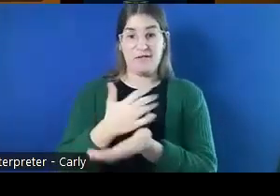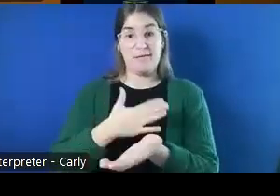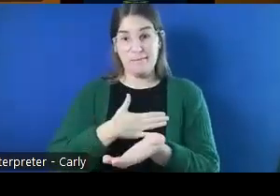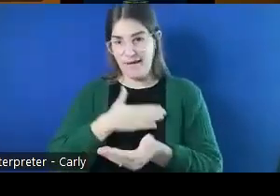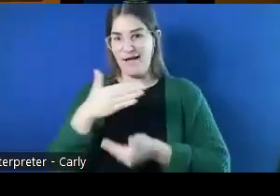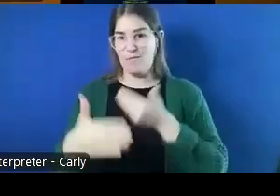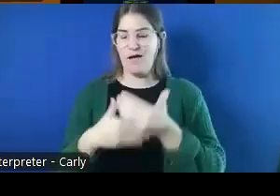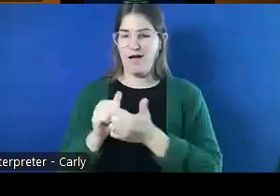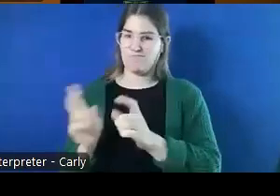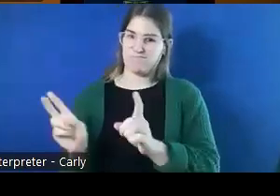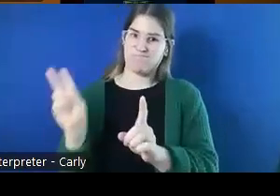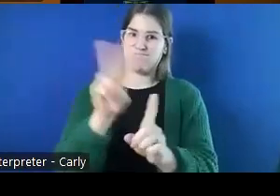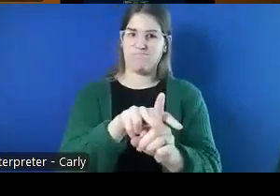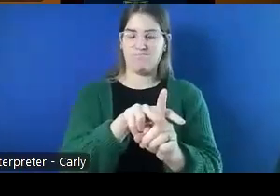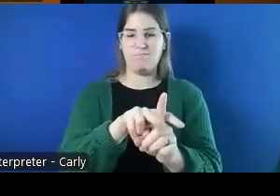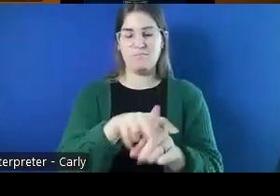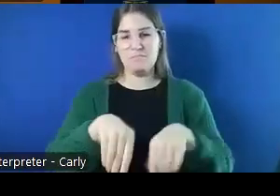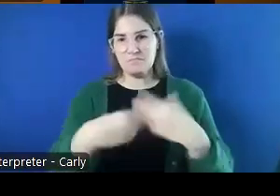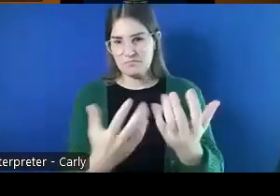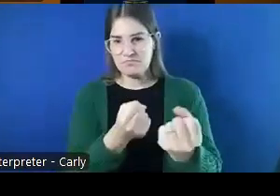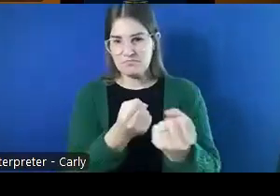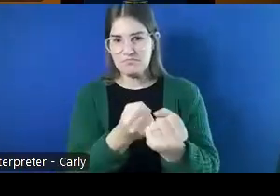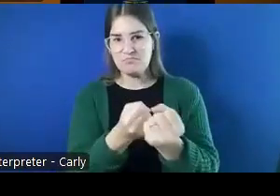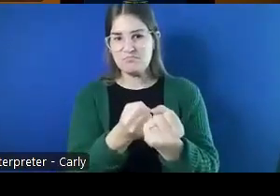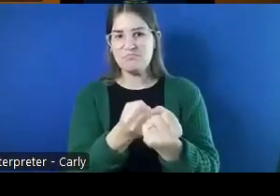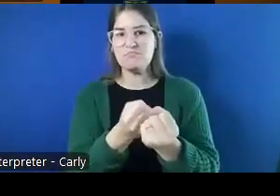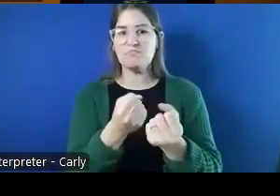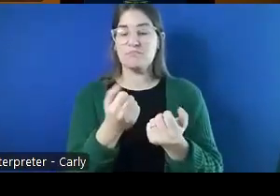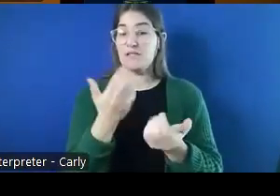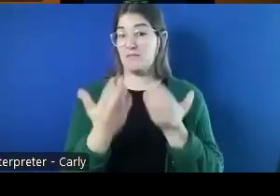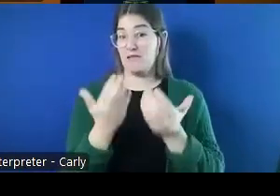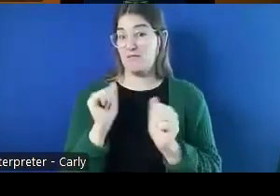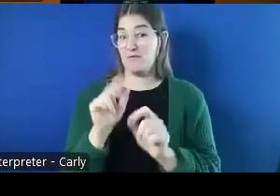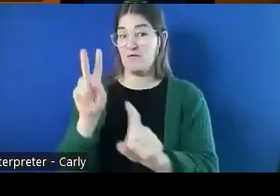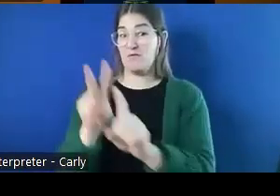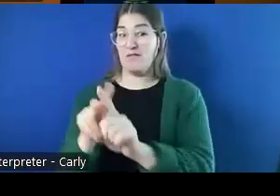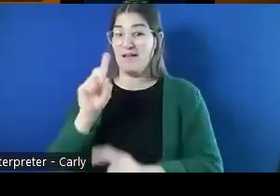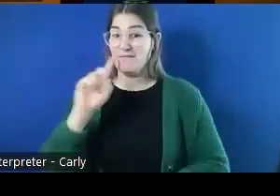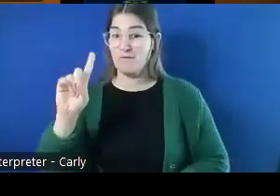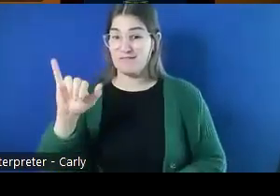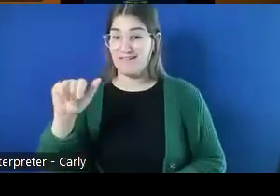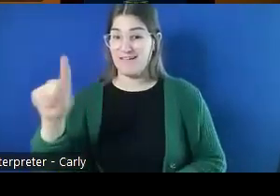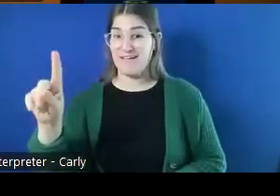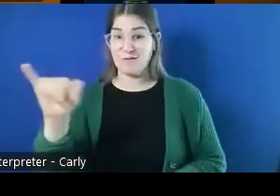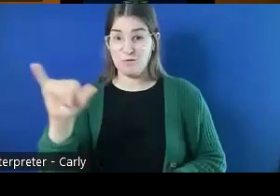to think about how we might consider adapting interventions for diads in cancer and then in